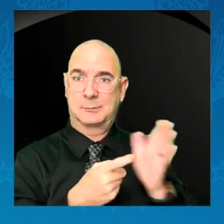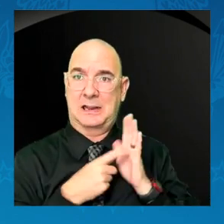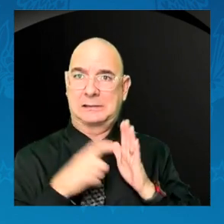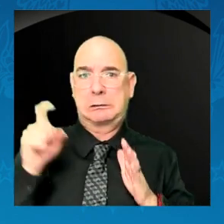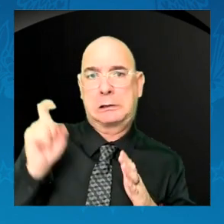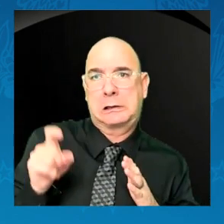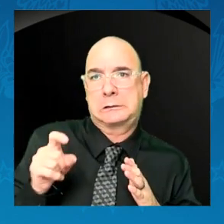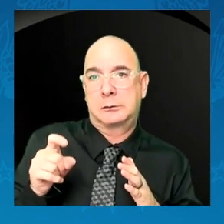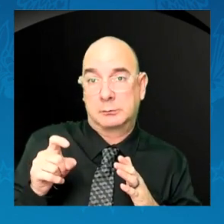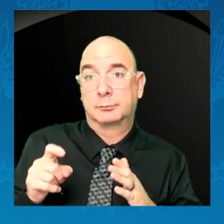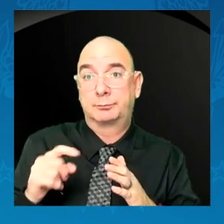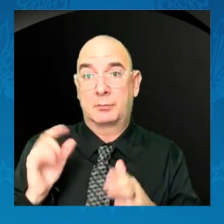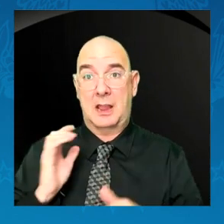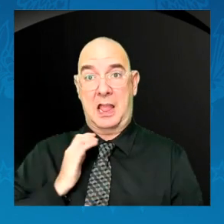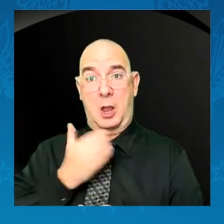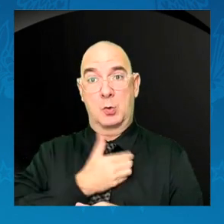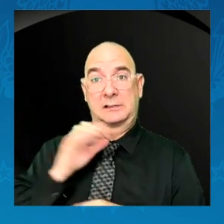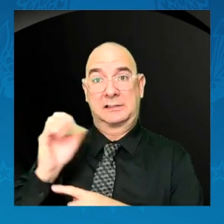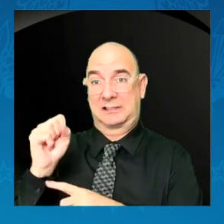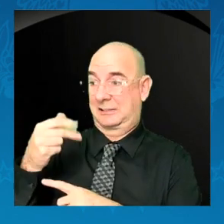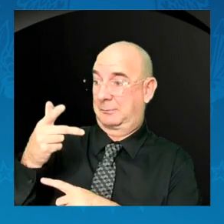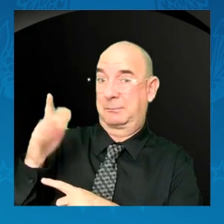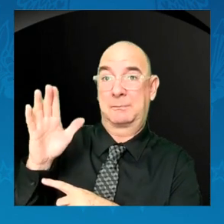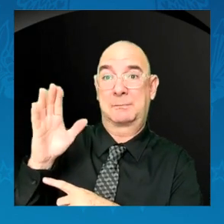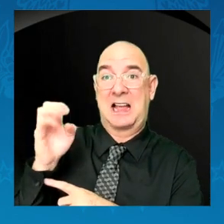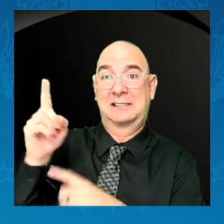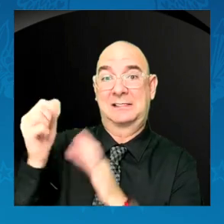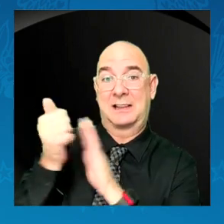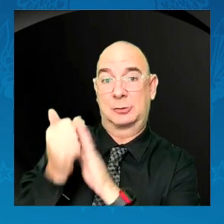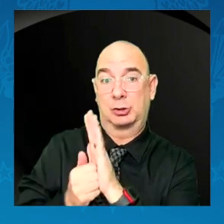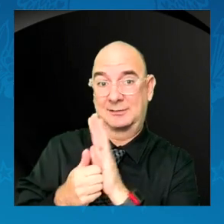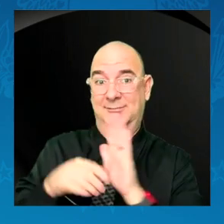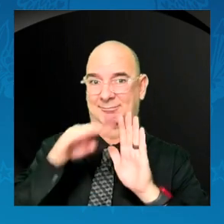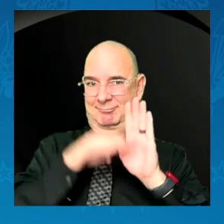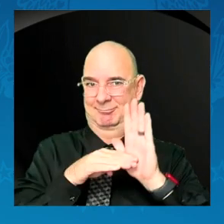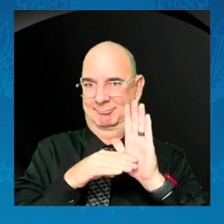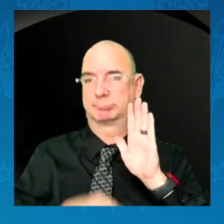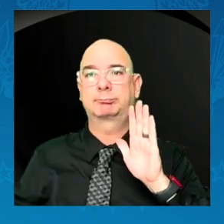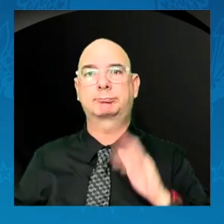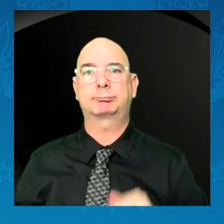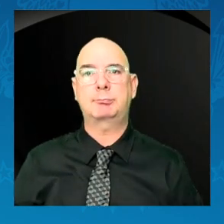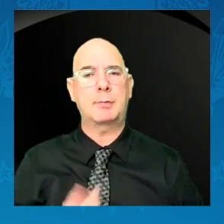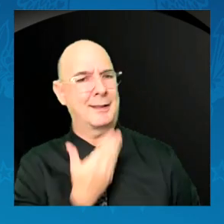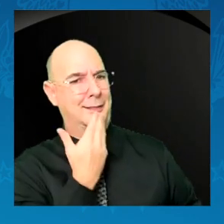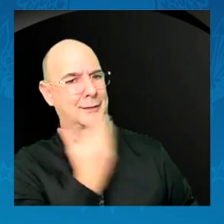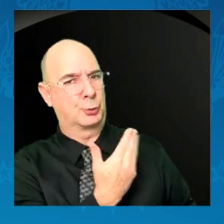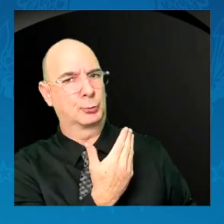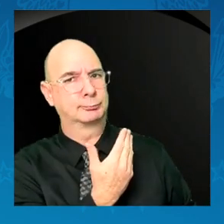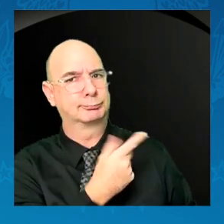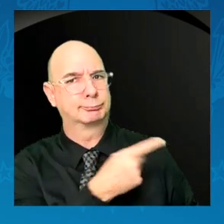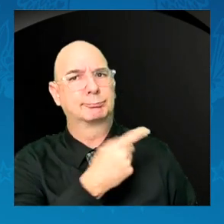Deputy Director Miller: We thank you and Vice President. Thank you for your leadership. Thank you for the question.